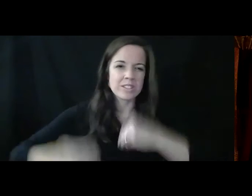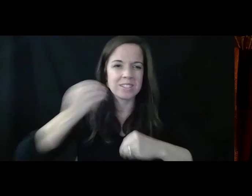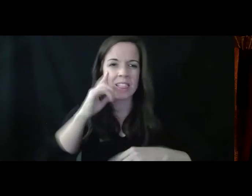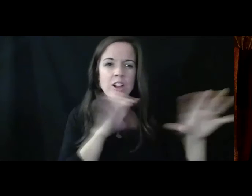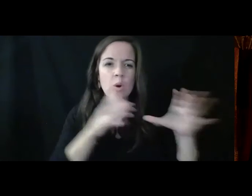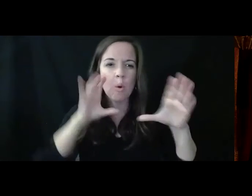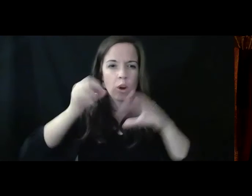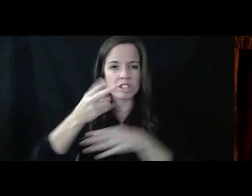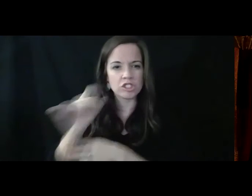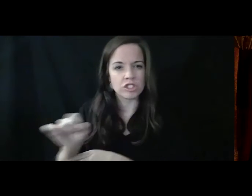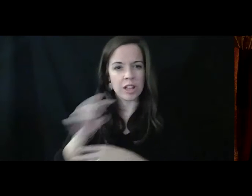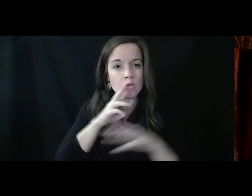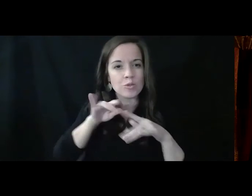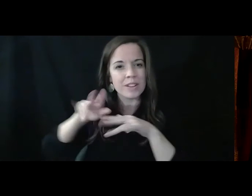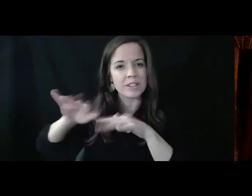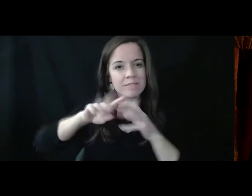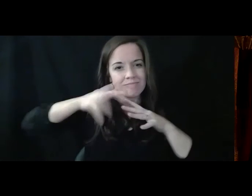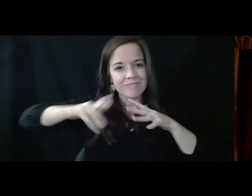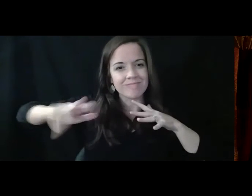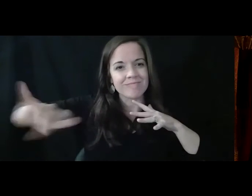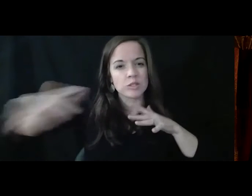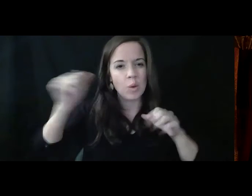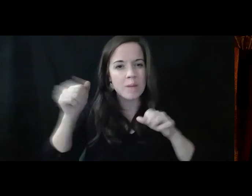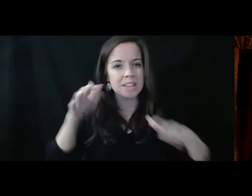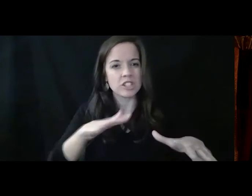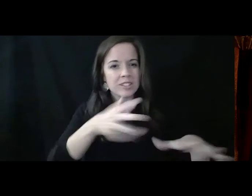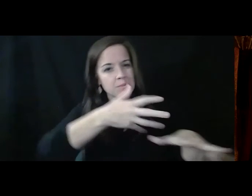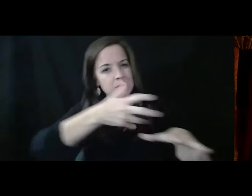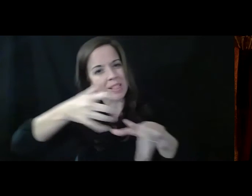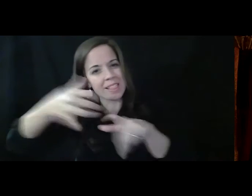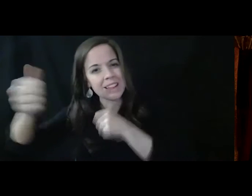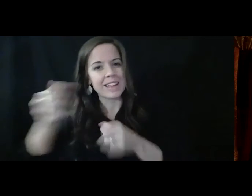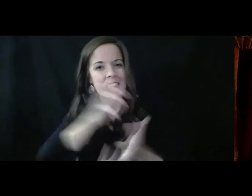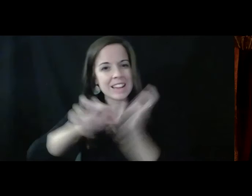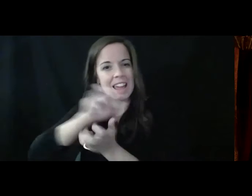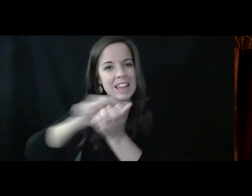scarf some magician just keeps pulling // it ate away the deposits of clay // like a sink hole the